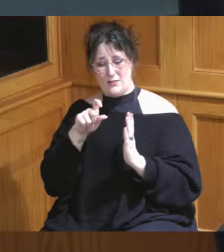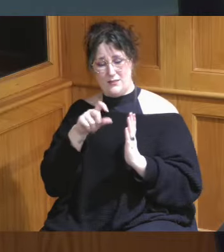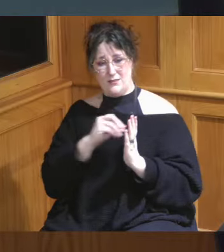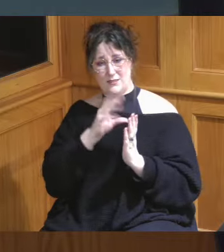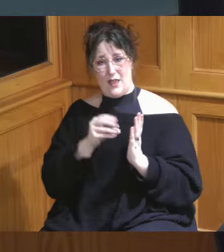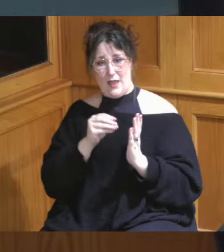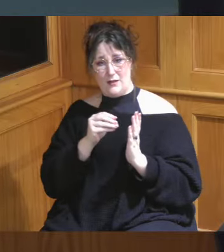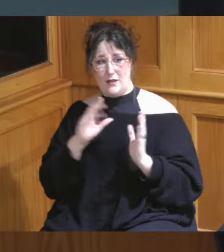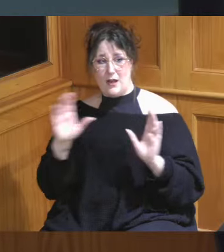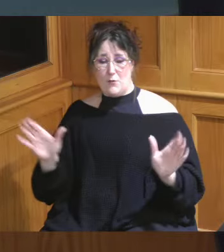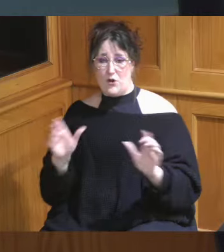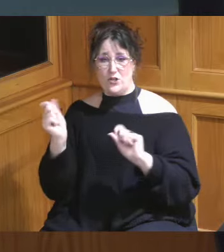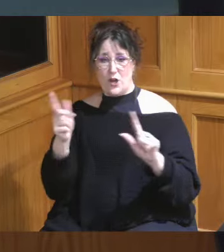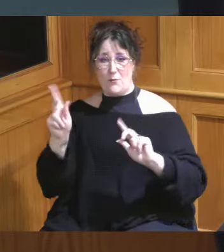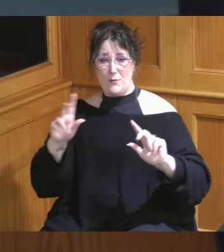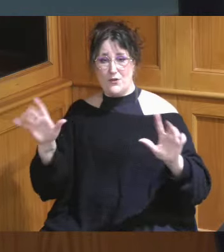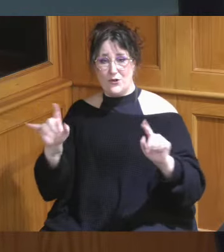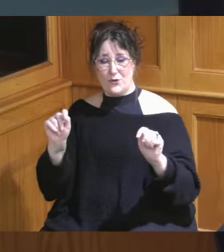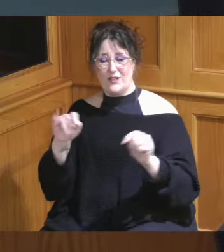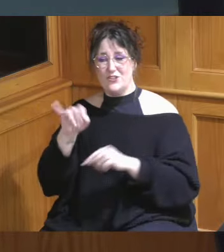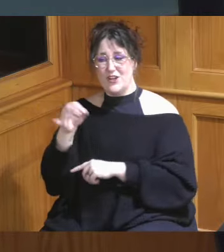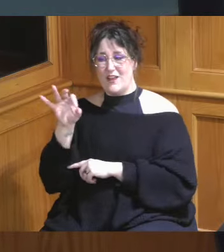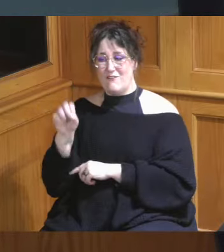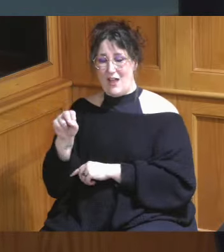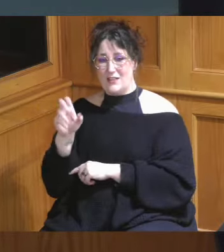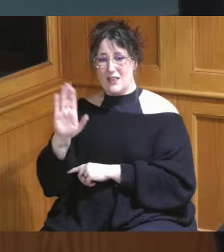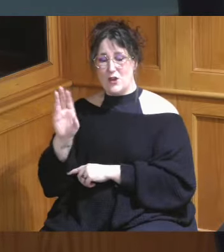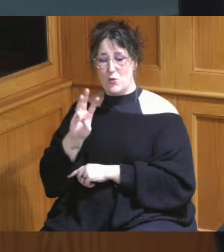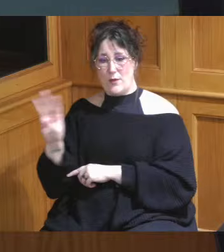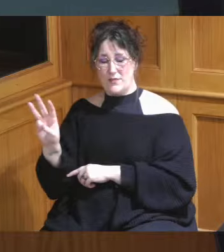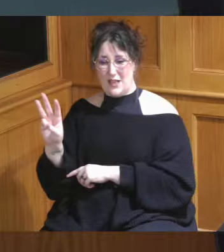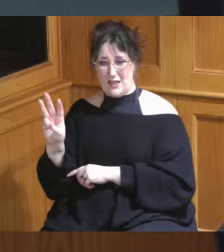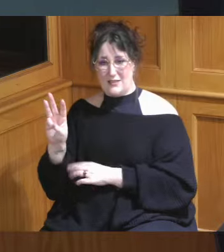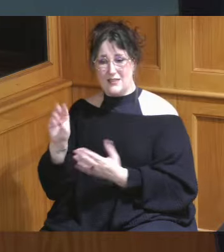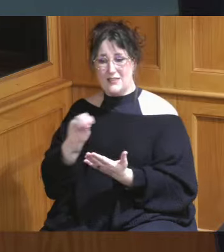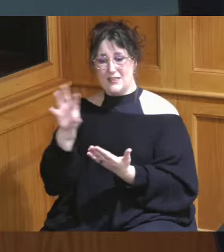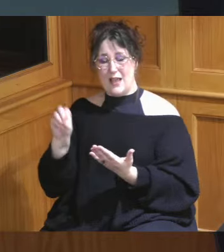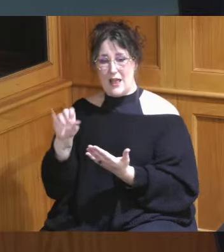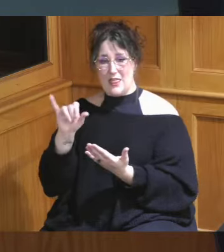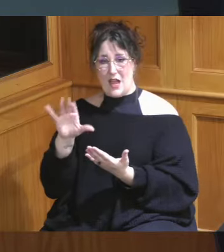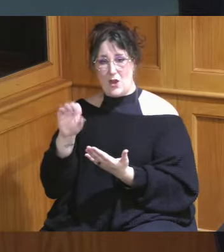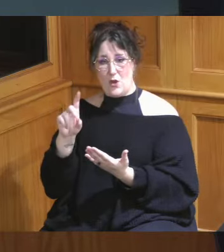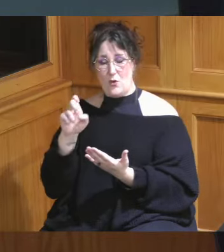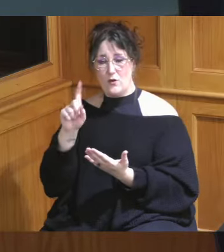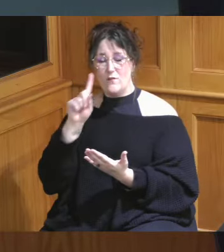everybody in the room to do it. go to JFS's website, scan the code for kindness for kids.